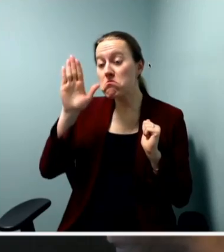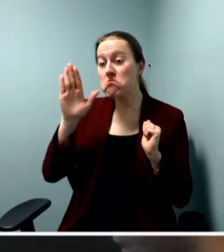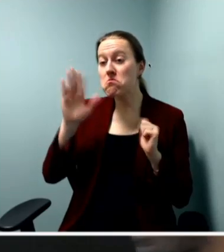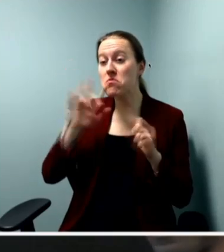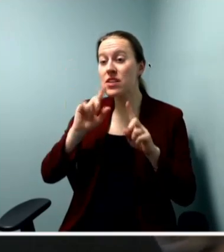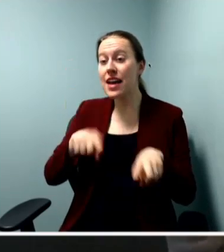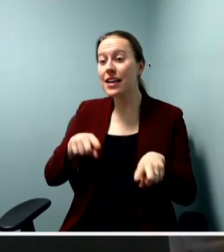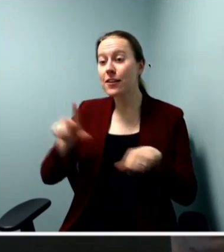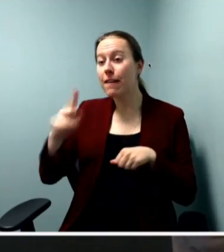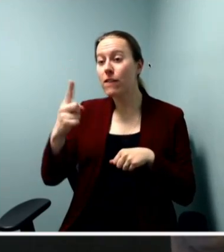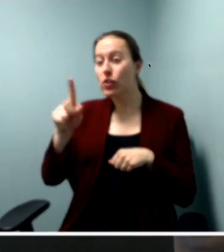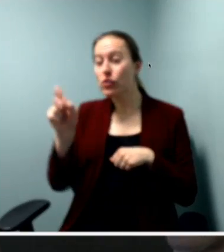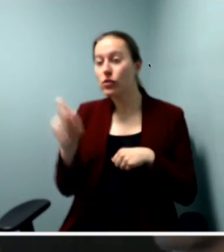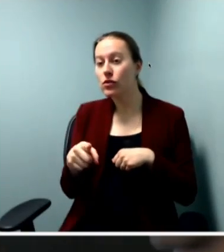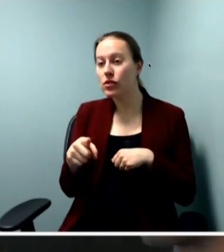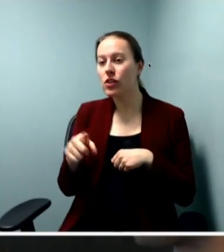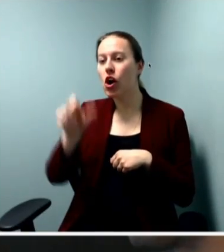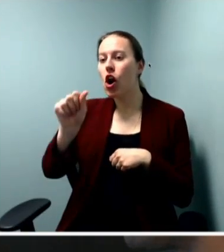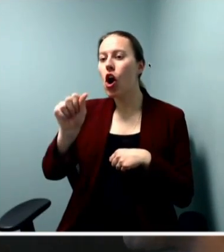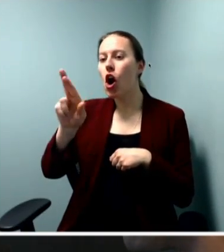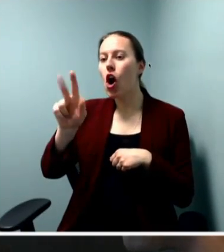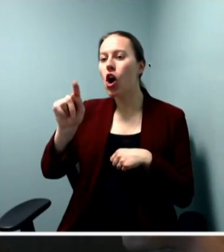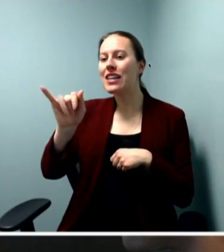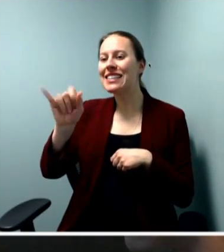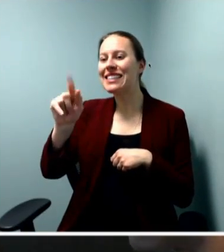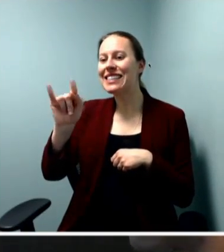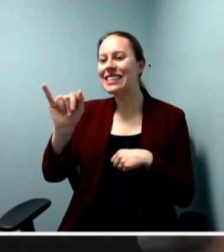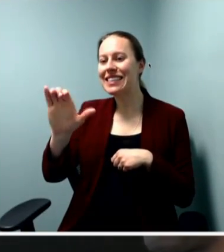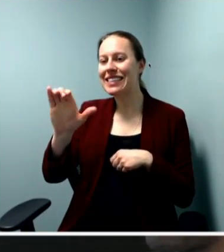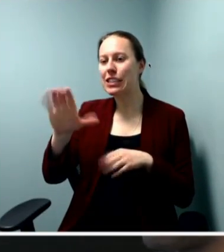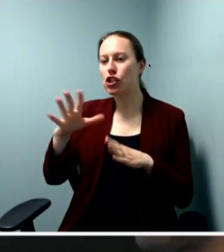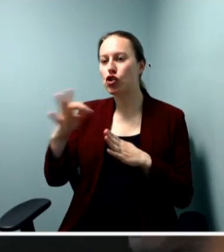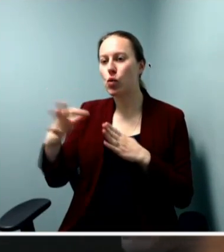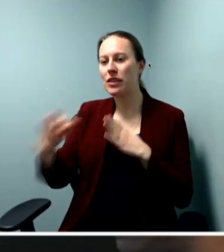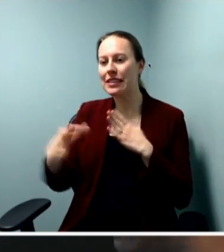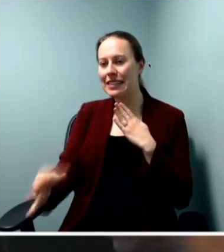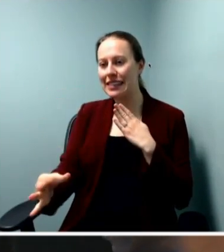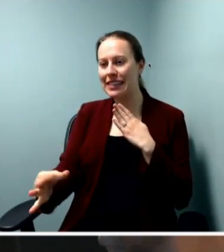Artistic choices that have advanced the cause of inclusion.